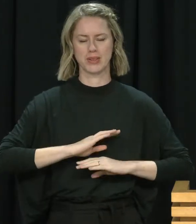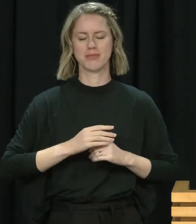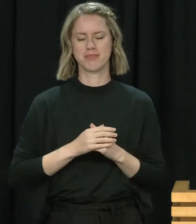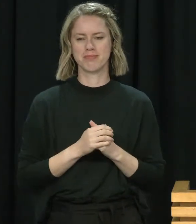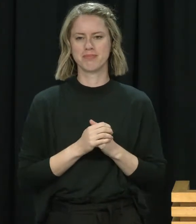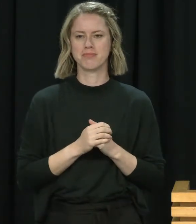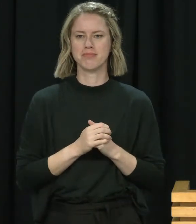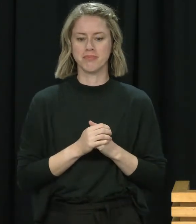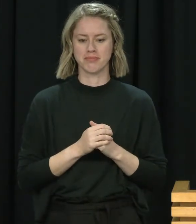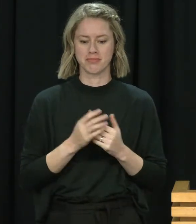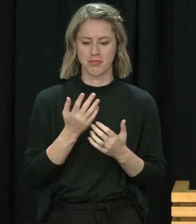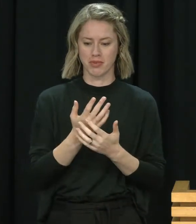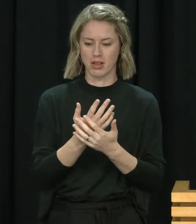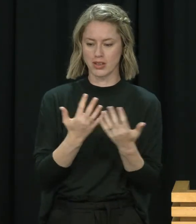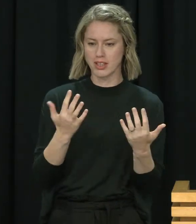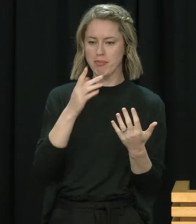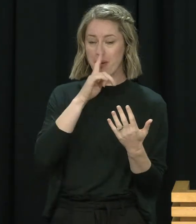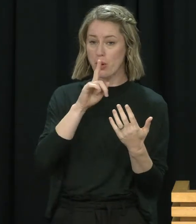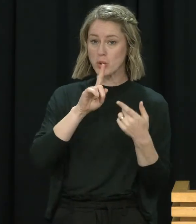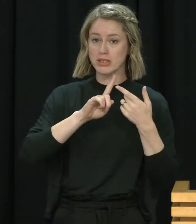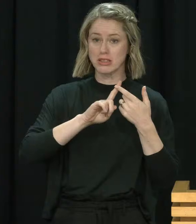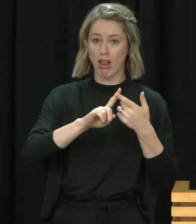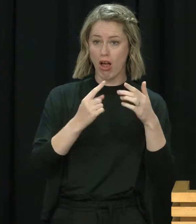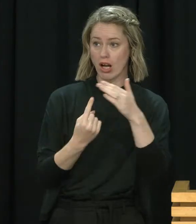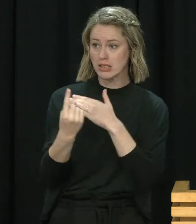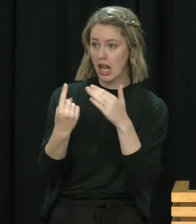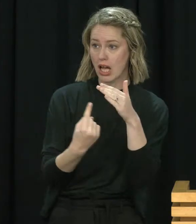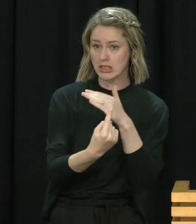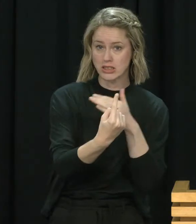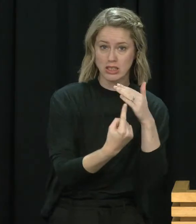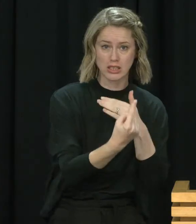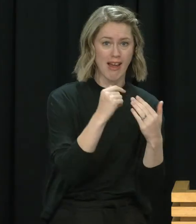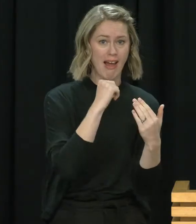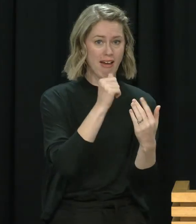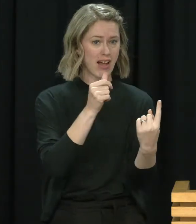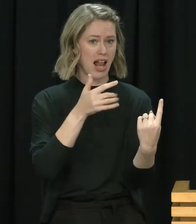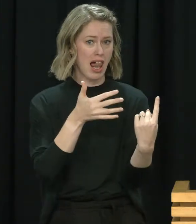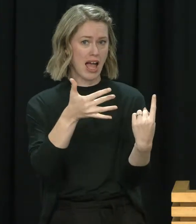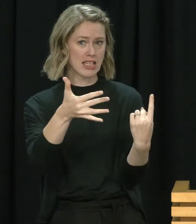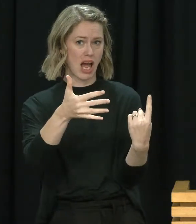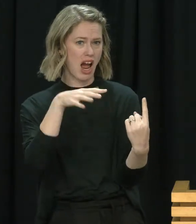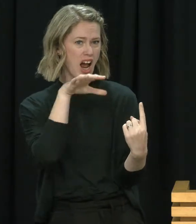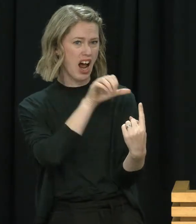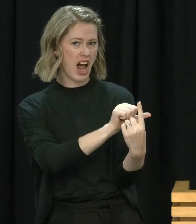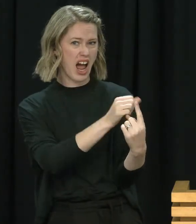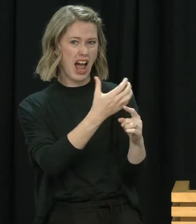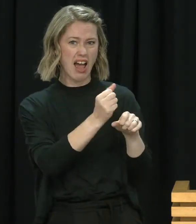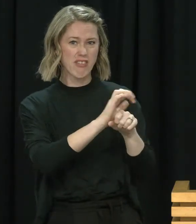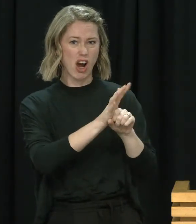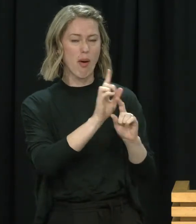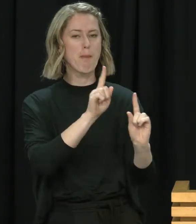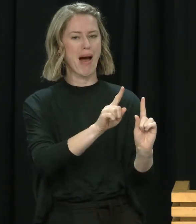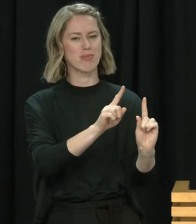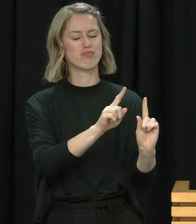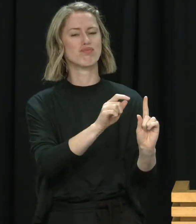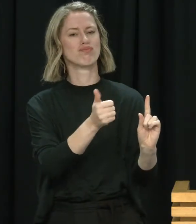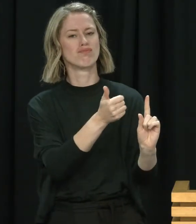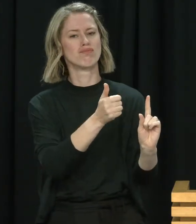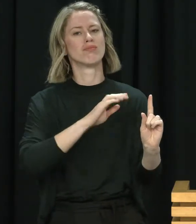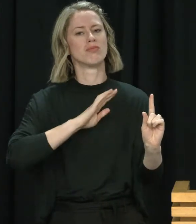extent of the contact tracing without any positive cases, that provides some comfort and we've still got a lot of people isolating, which means